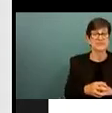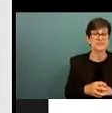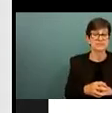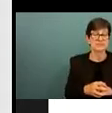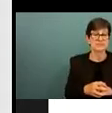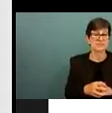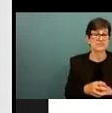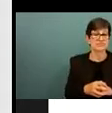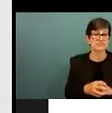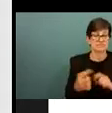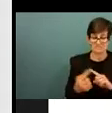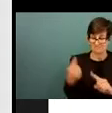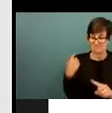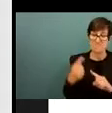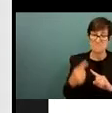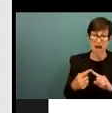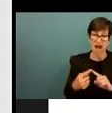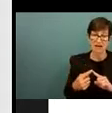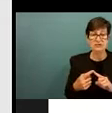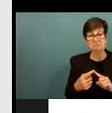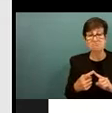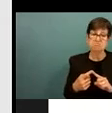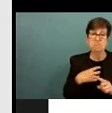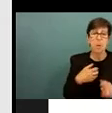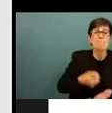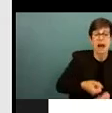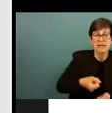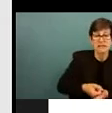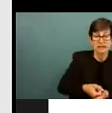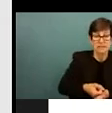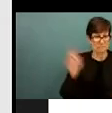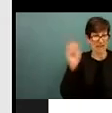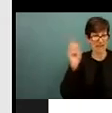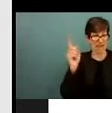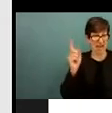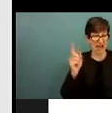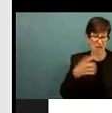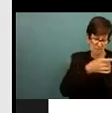to provide before. You'll be able to export the data, you'll be able to generate charts